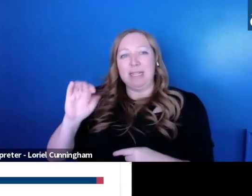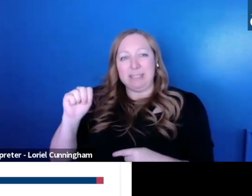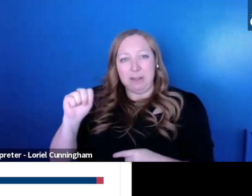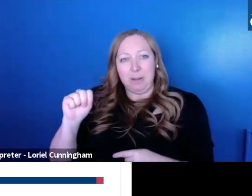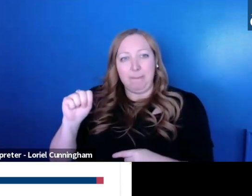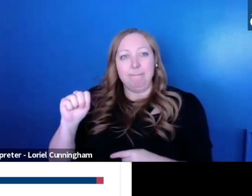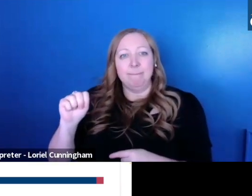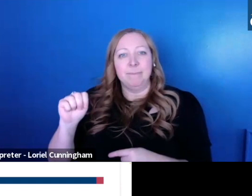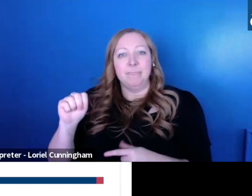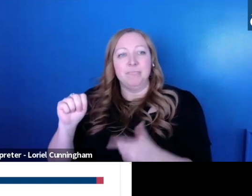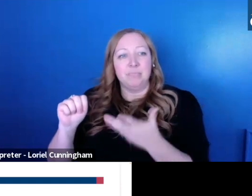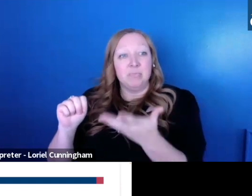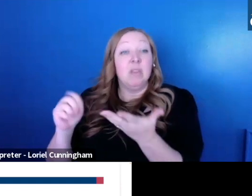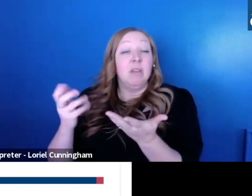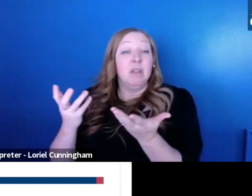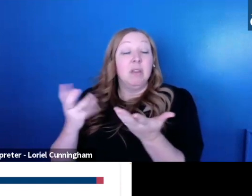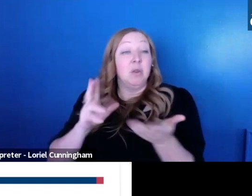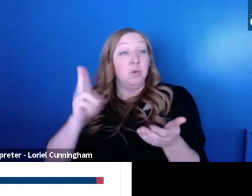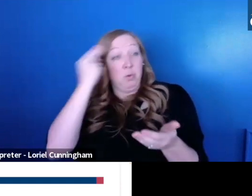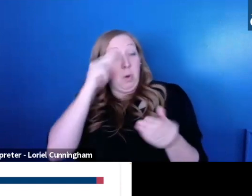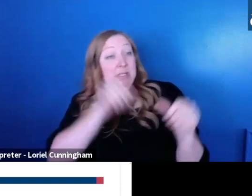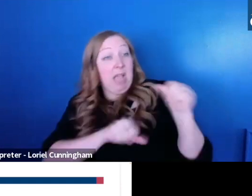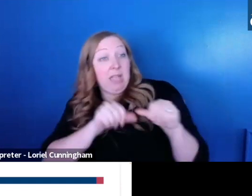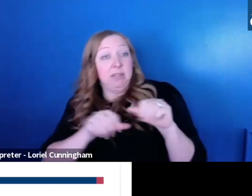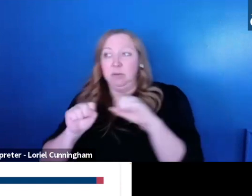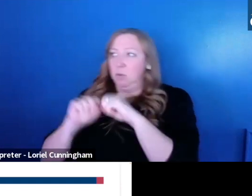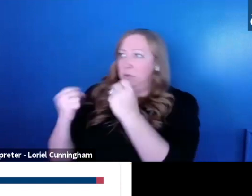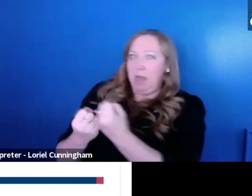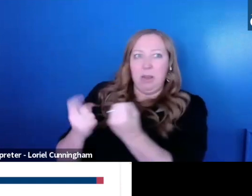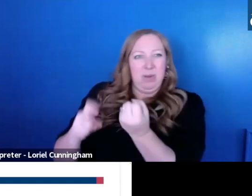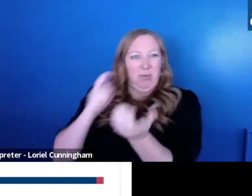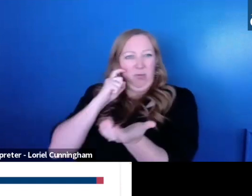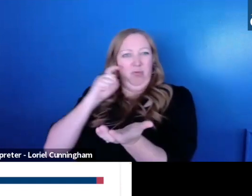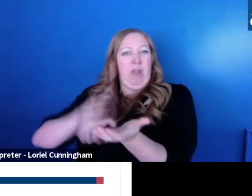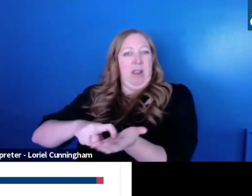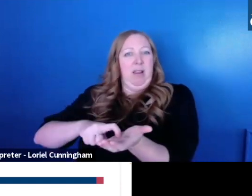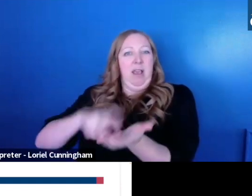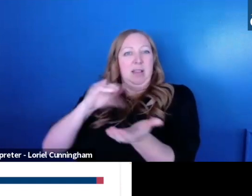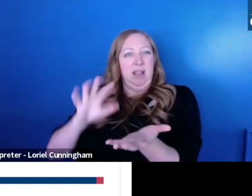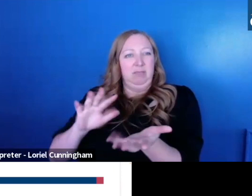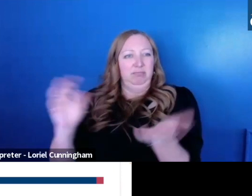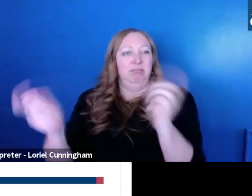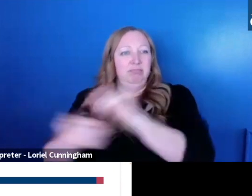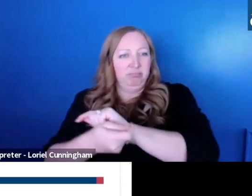between neuroscience and society. So largely more than the neuroethics I was calling for a new politic, a